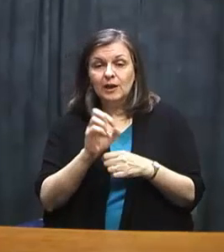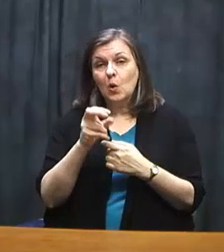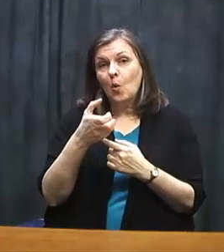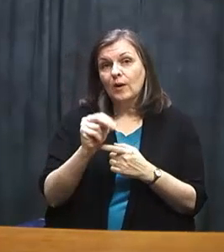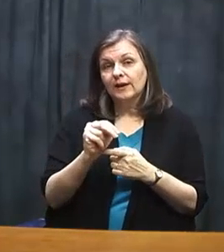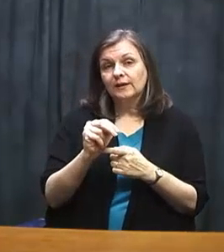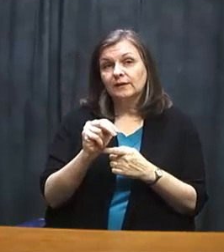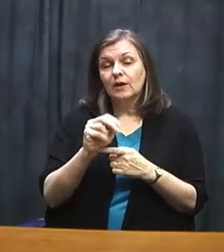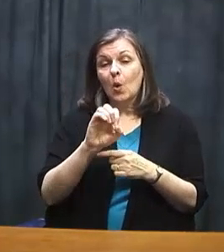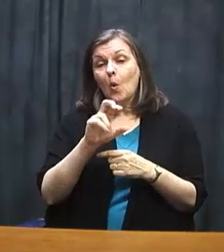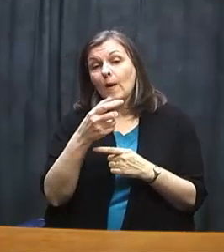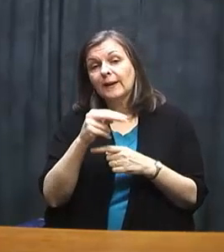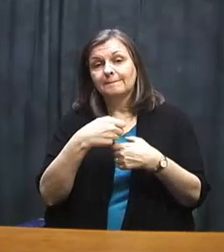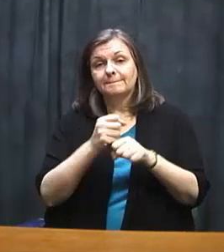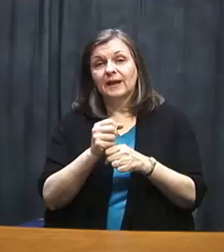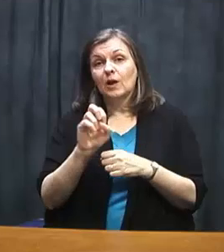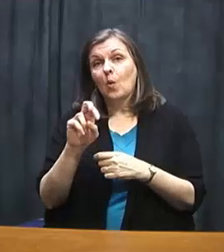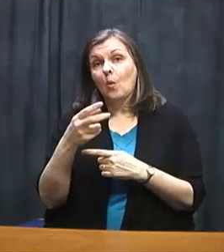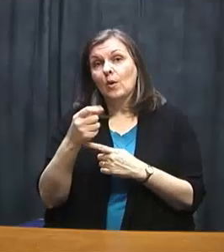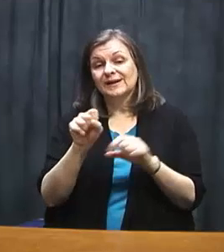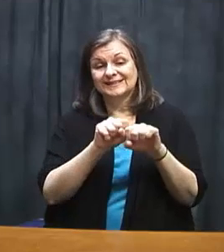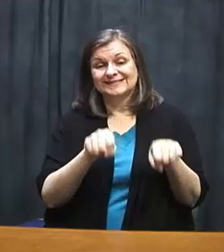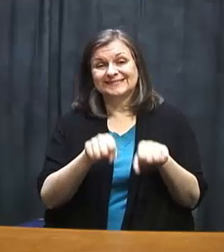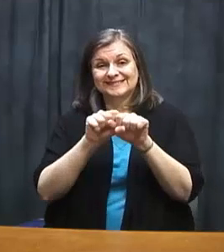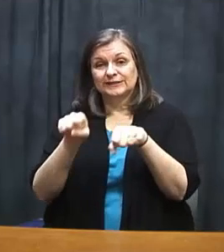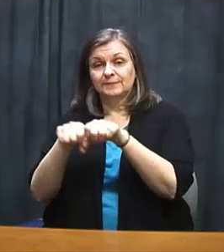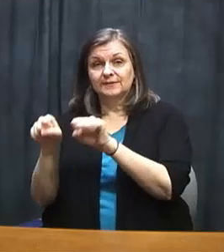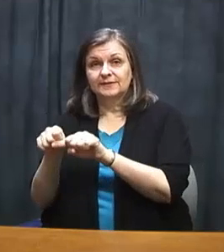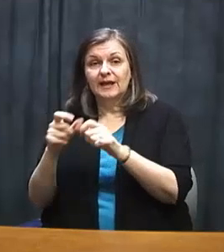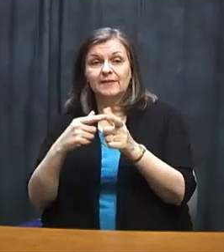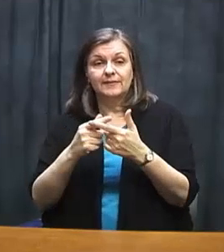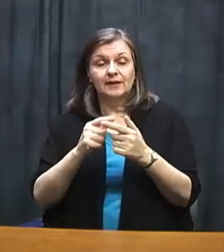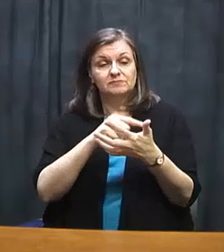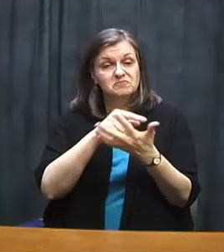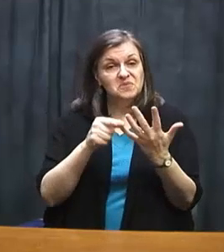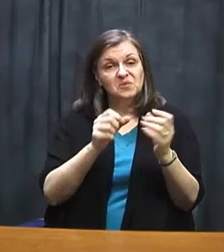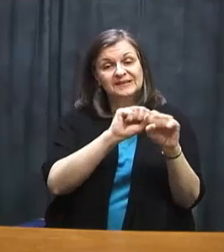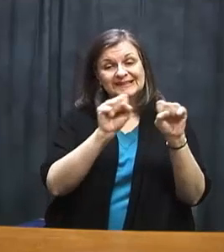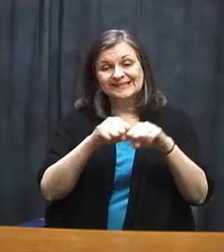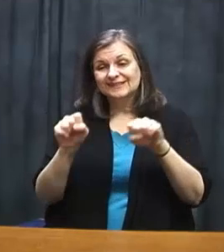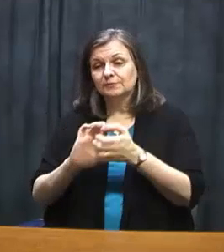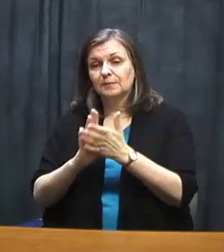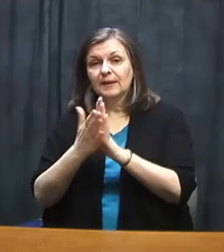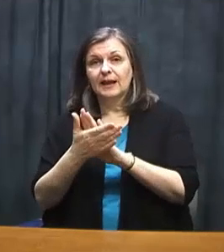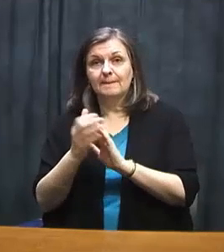organs makeup organ systems organ systems make up organisms -- right??